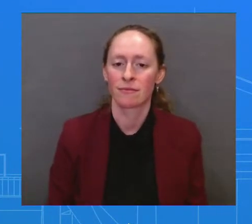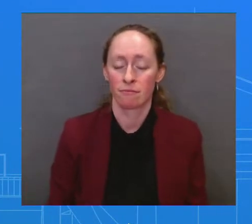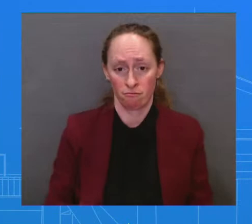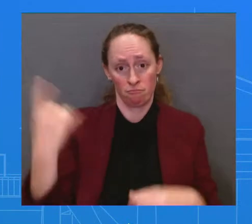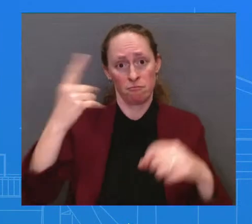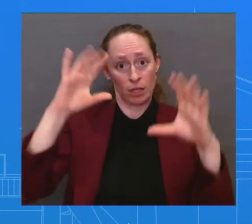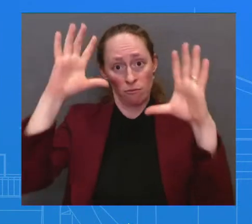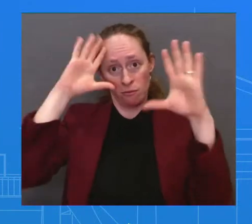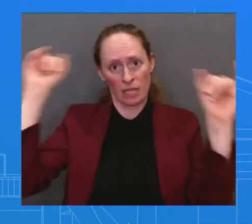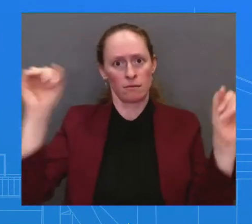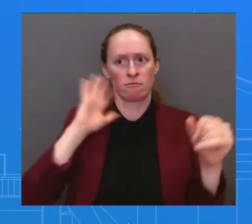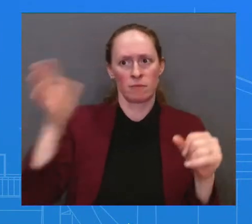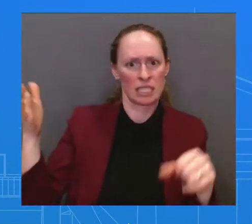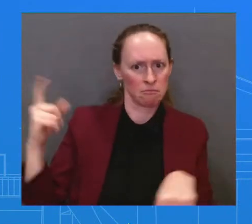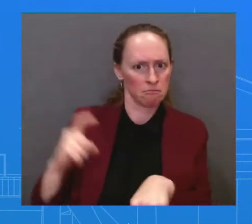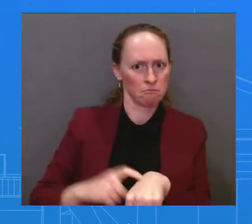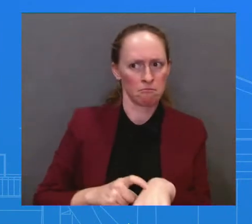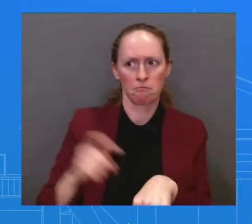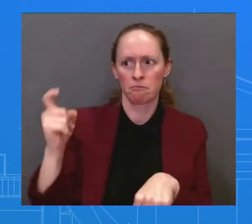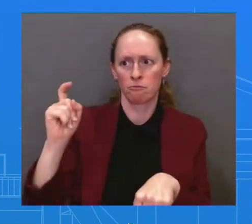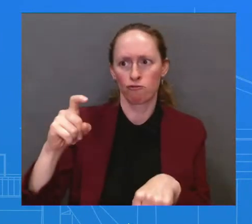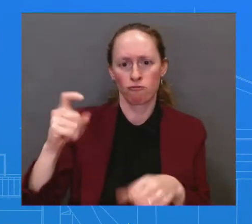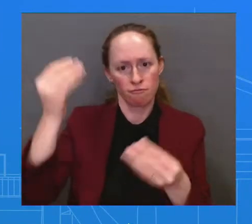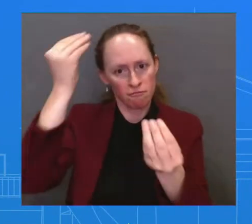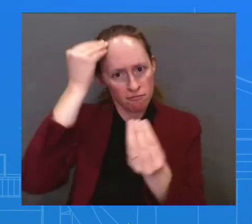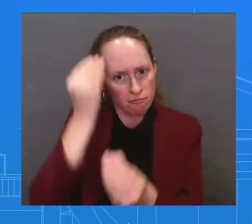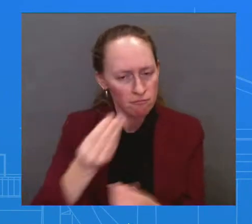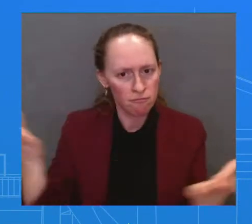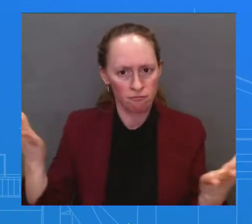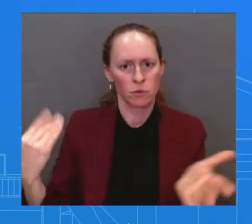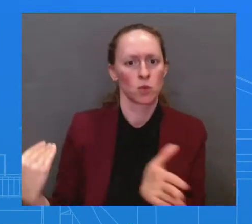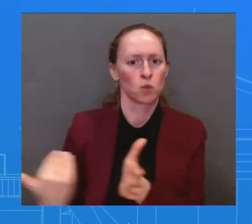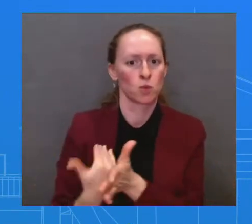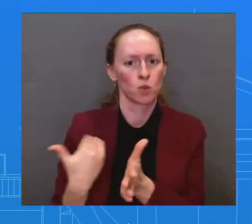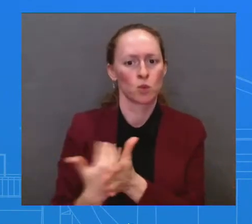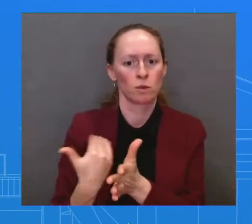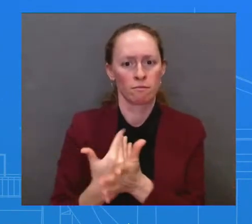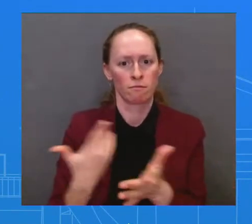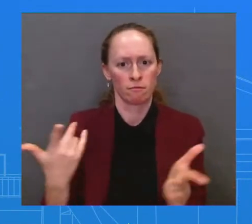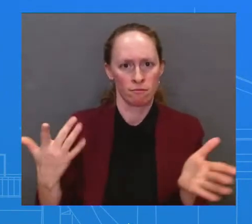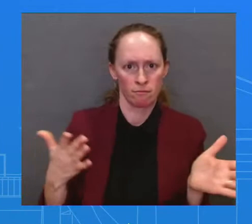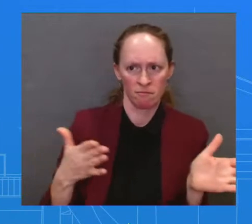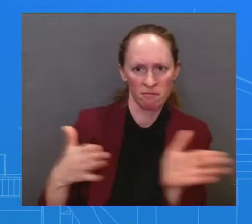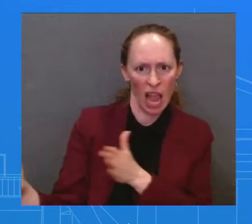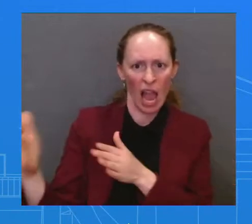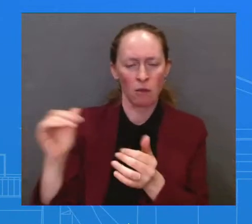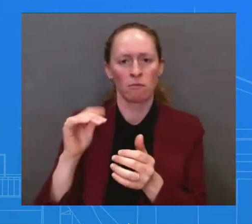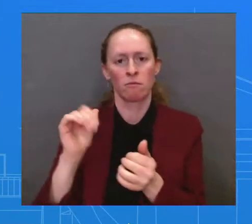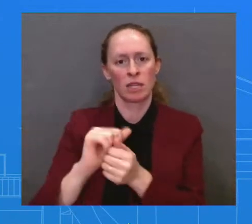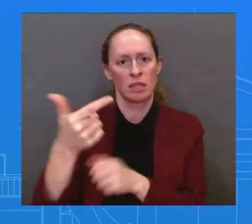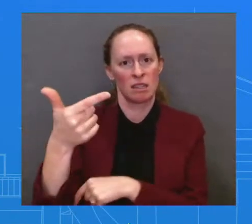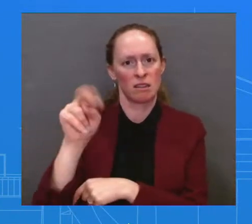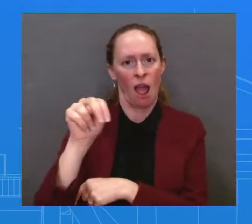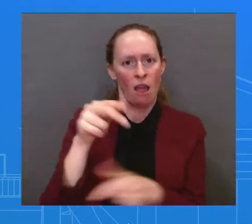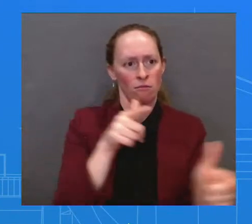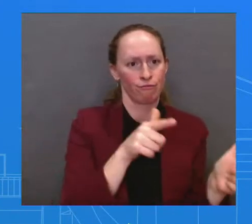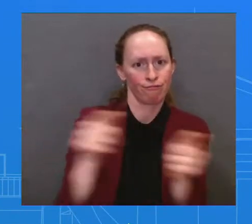Prevention to coordinate the administration's efforts. This obviously has been a proposal that's been on the table for years from advocates.